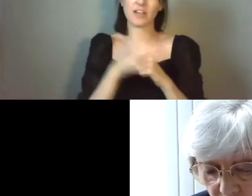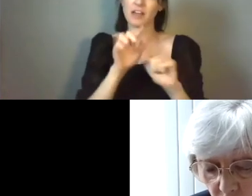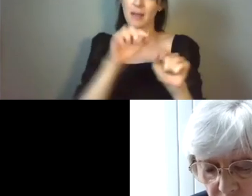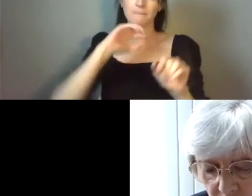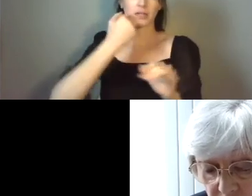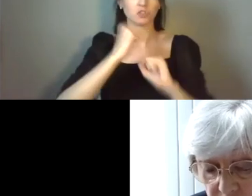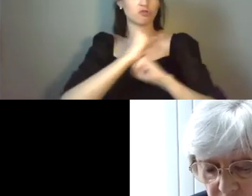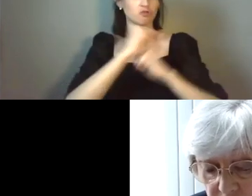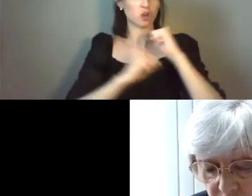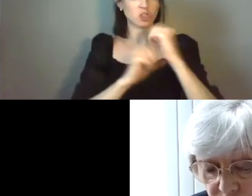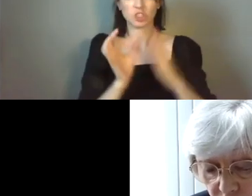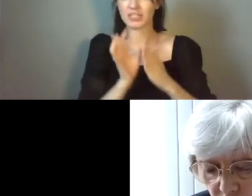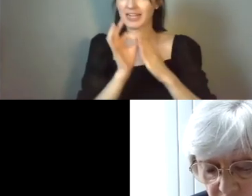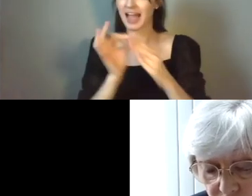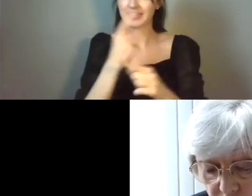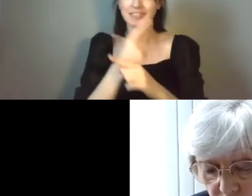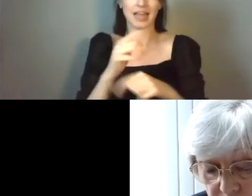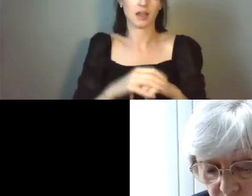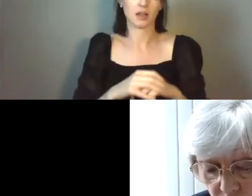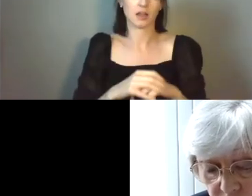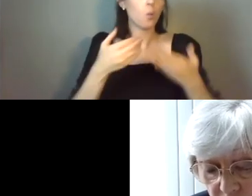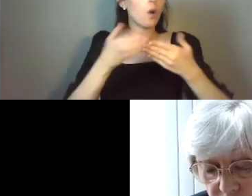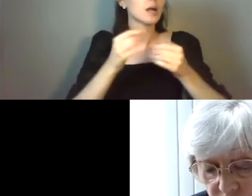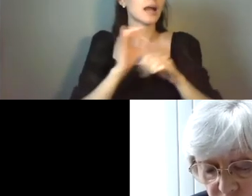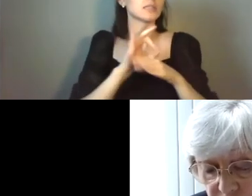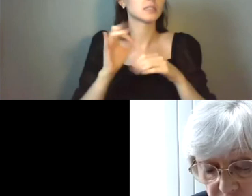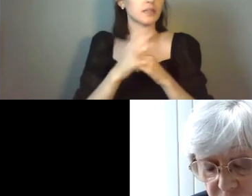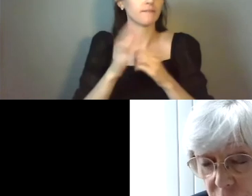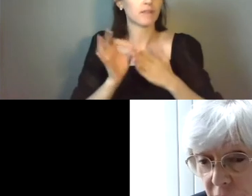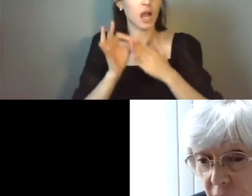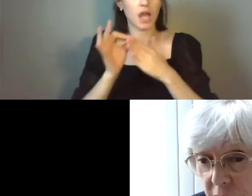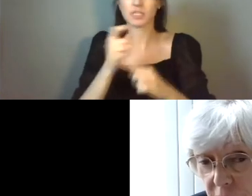What guidance is there for more informal support such as a decision making assistant?